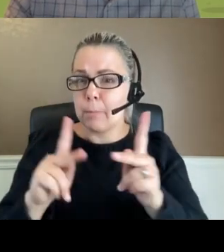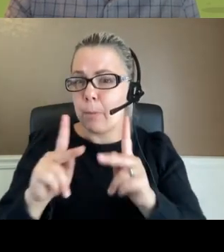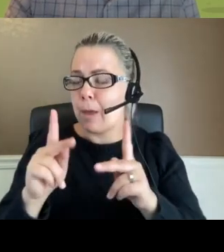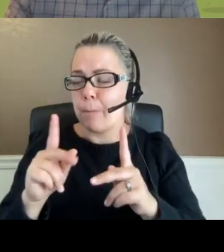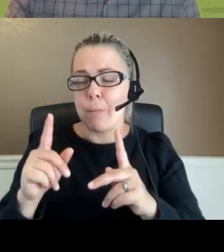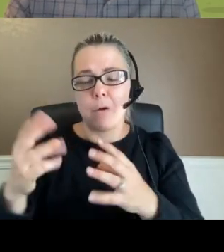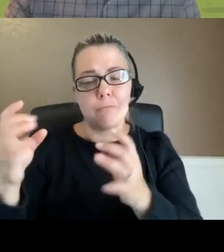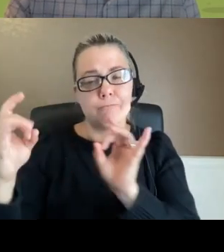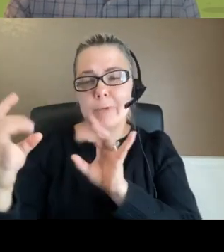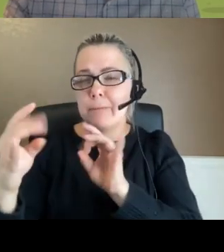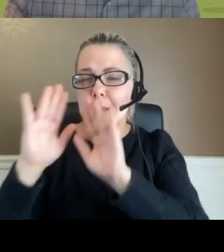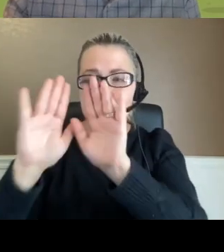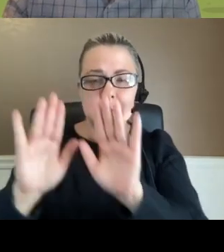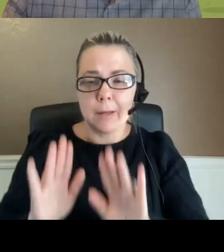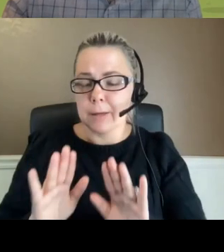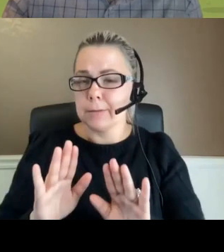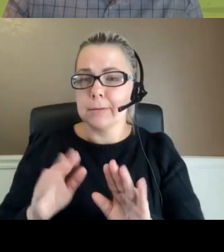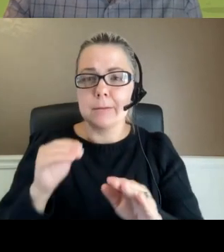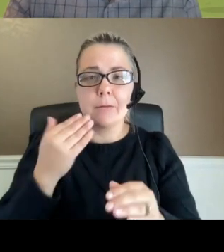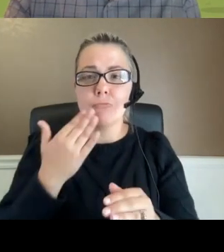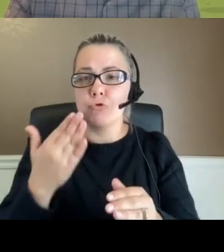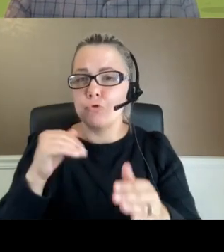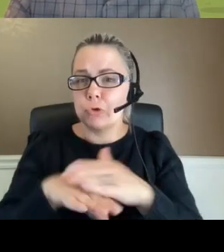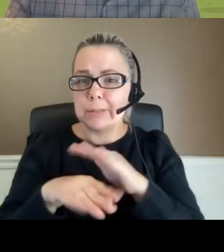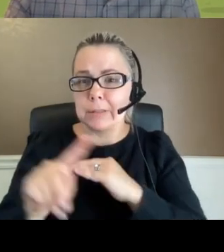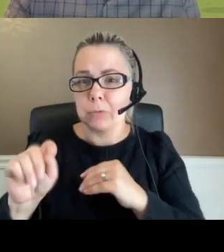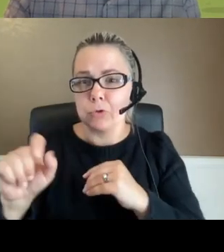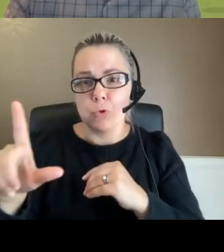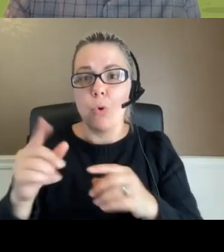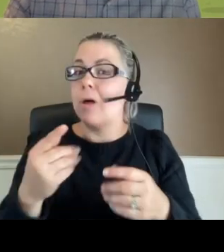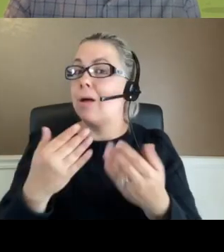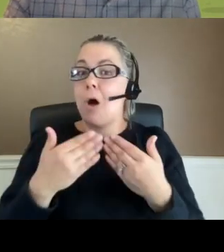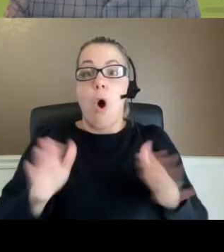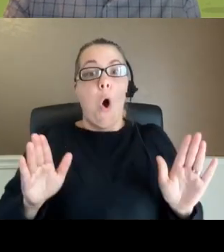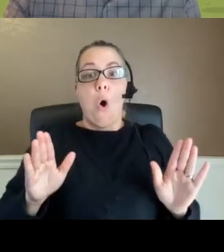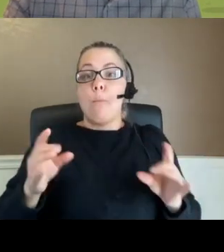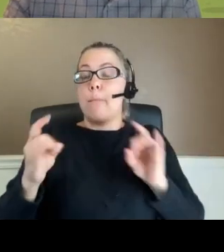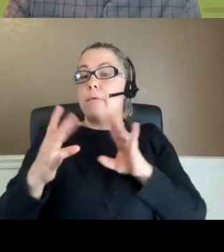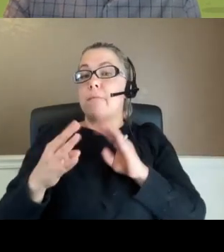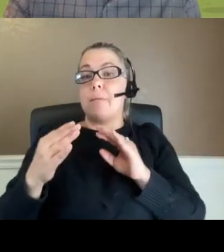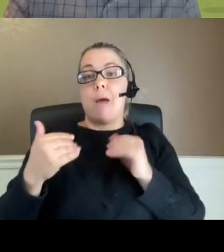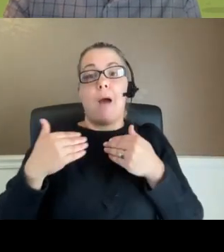tool. We're always open to feedback to make it better. Just with a disclaimer that we don't,